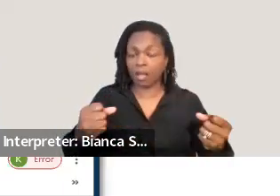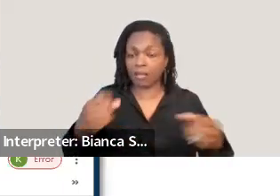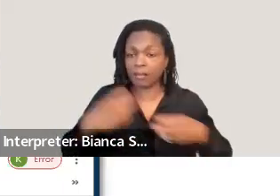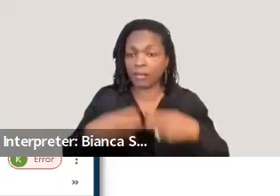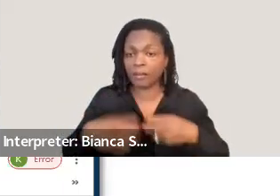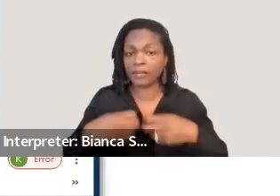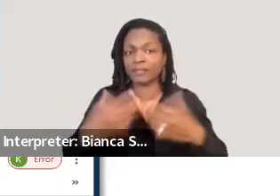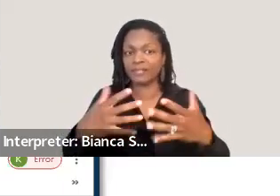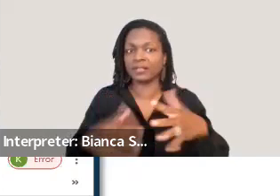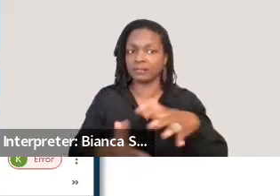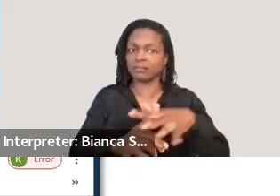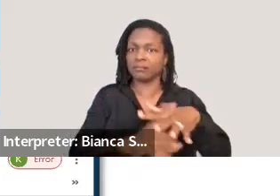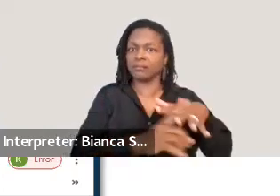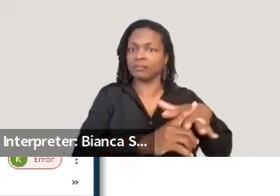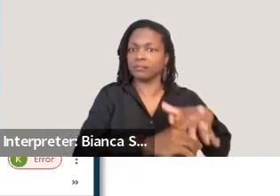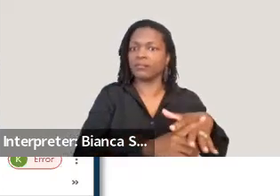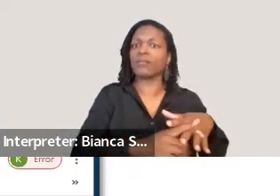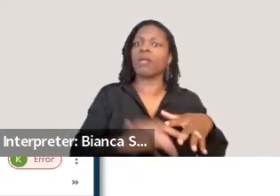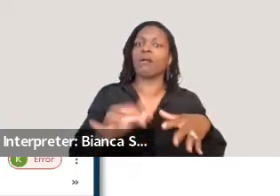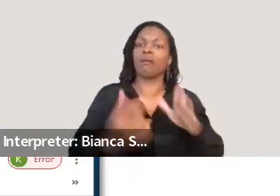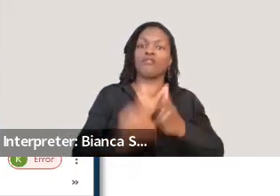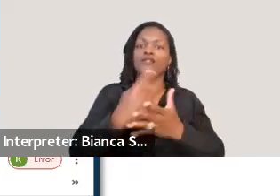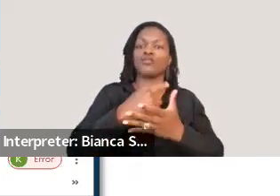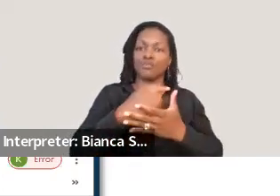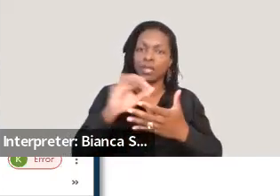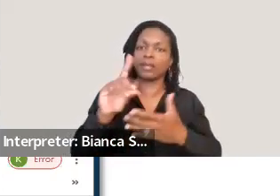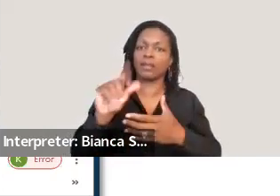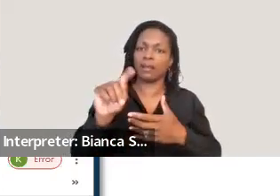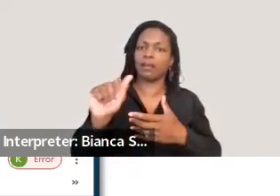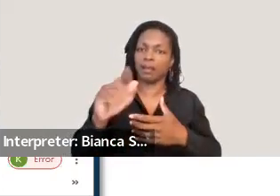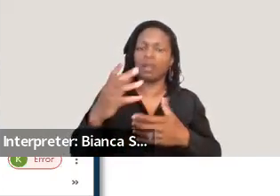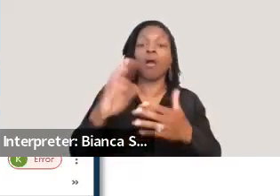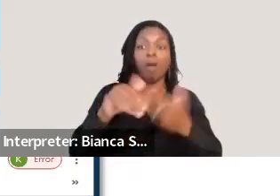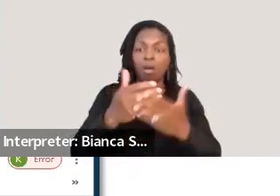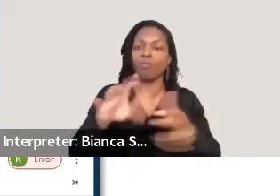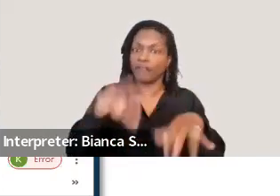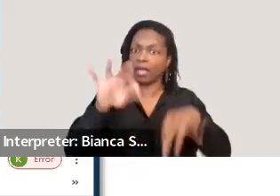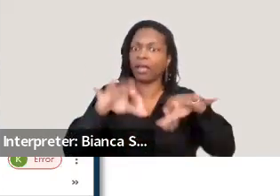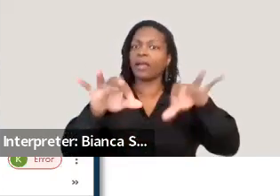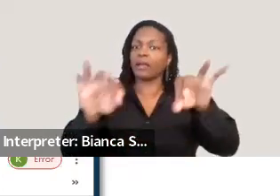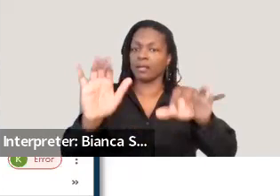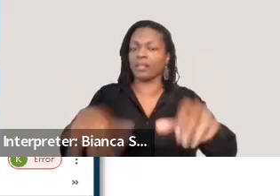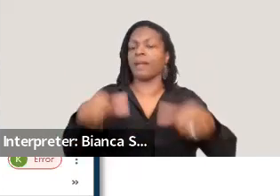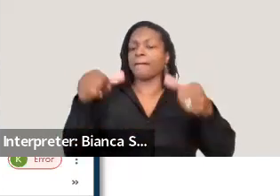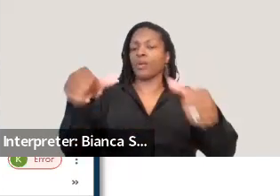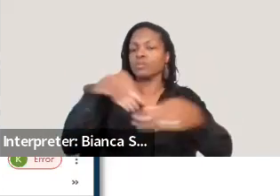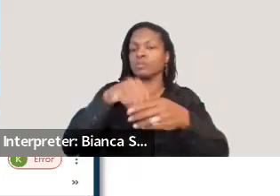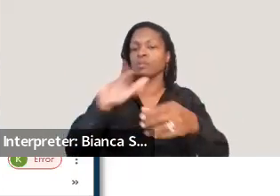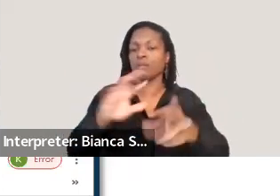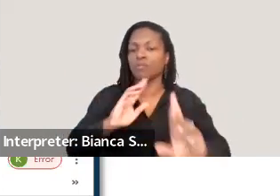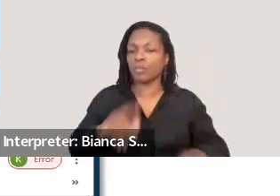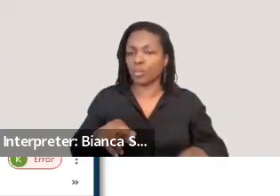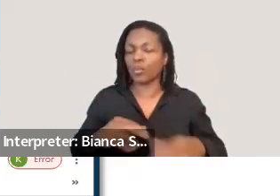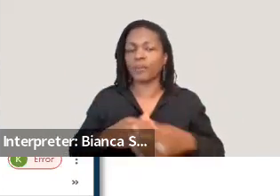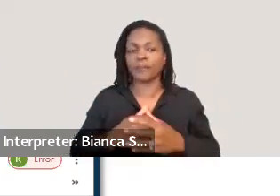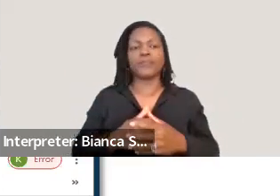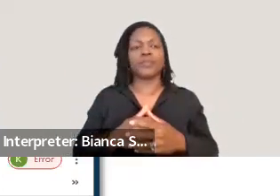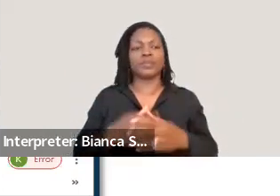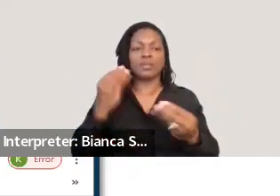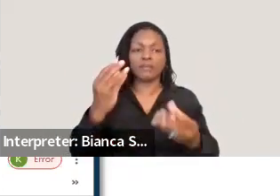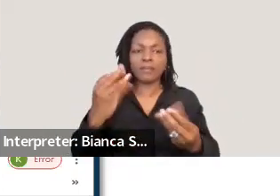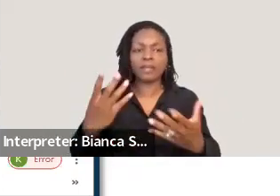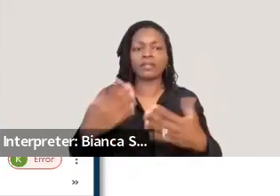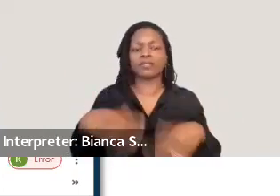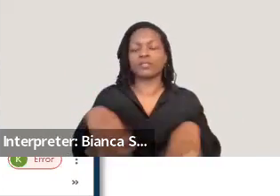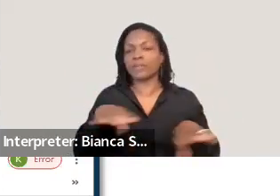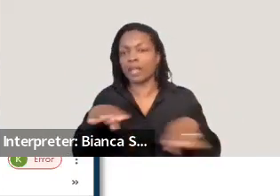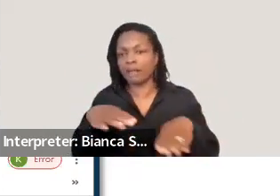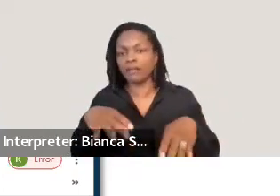During our, you know, review of the data. And so you'll see, foundations of community health demographic information behaviors in exposures and medical conditions.